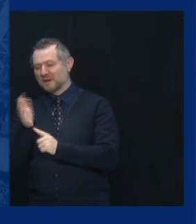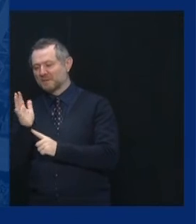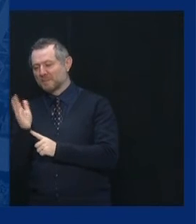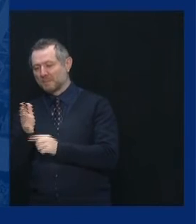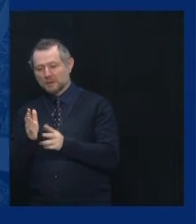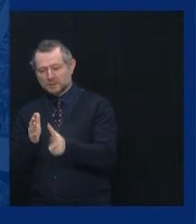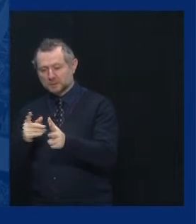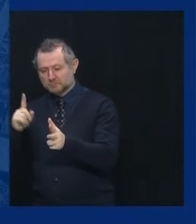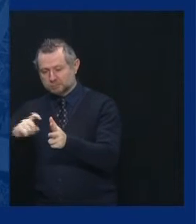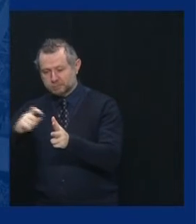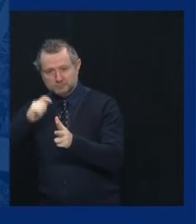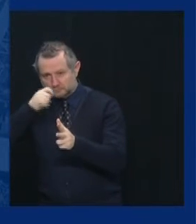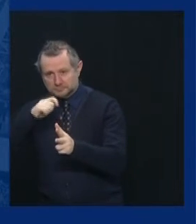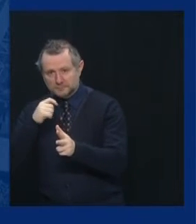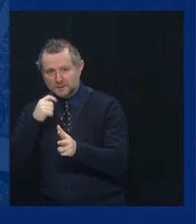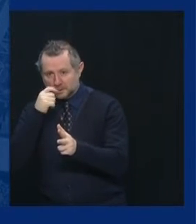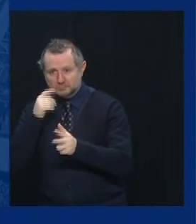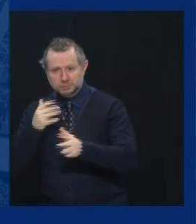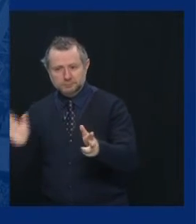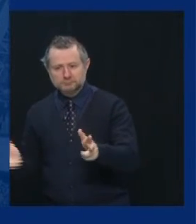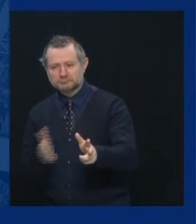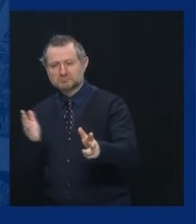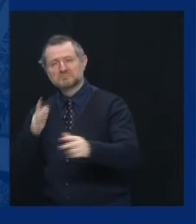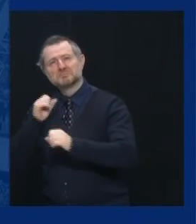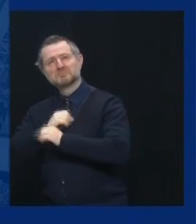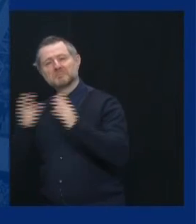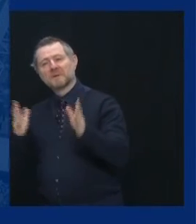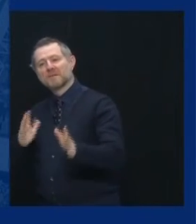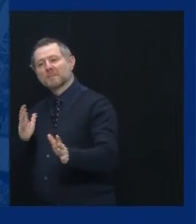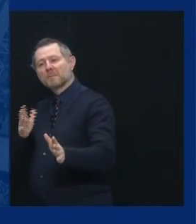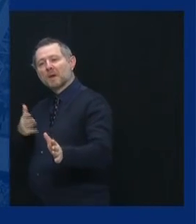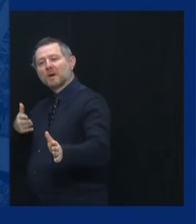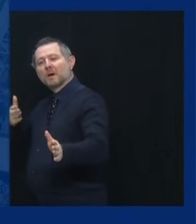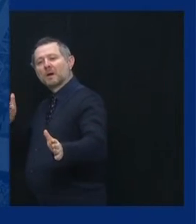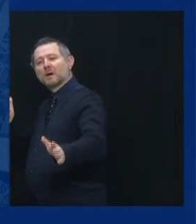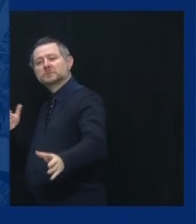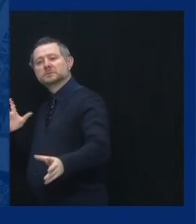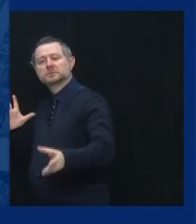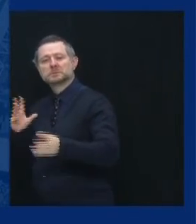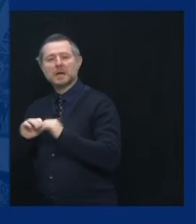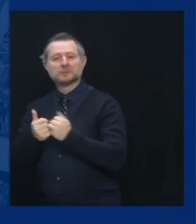HOURS. FIVE MINUTES PER CAR.